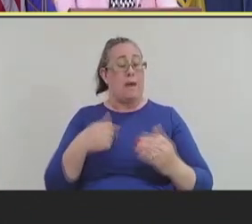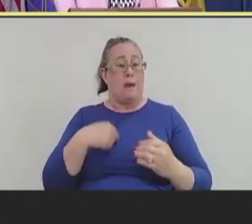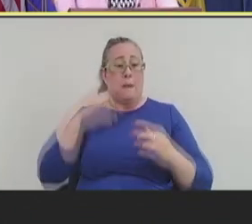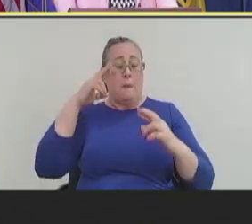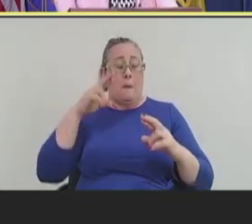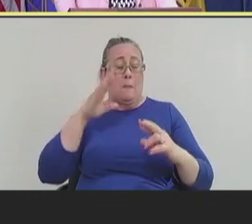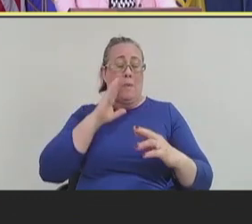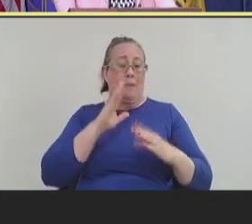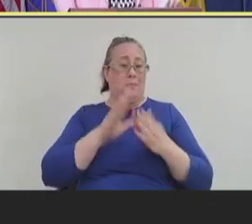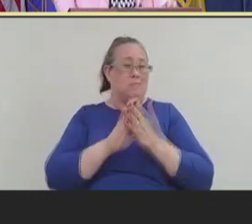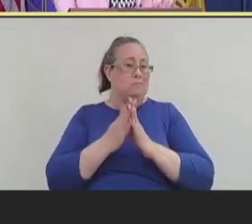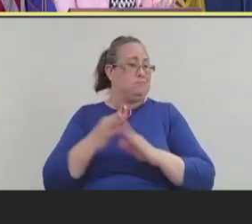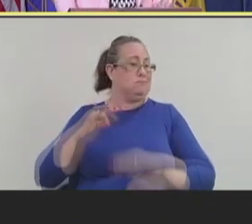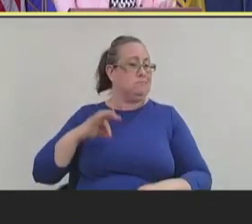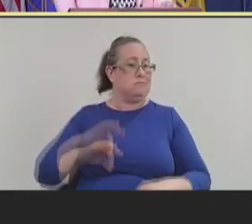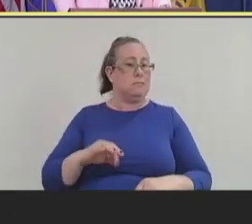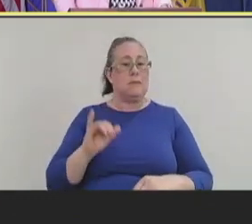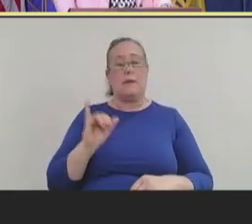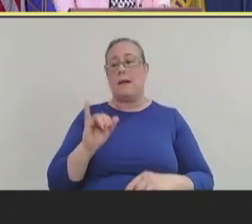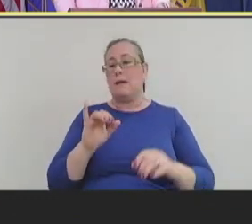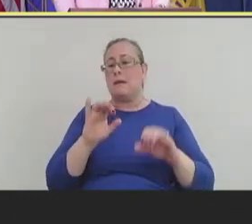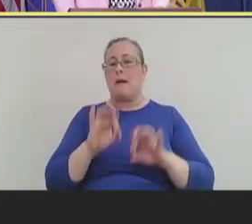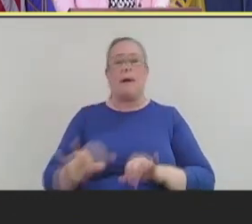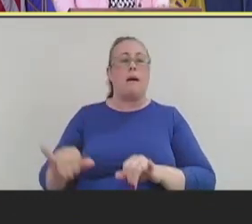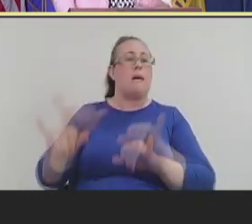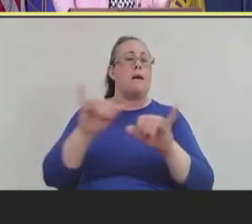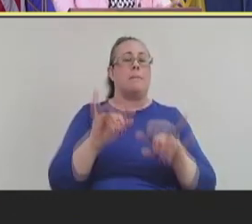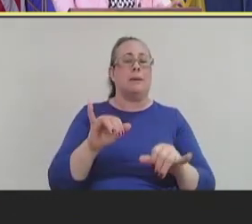is if you think about some of the common features and functions of systems. So, one,